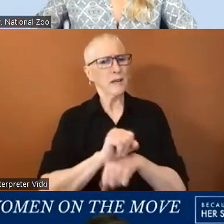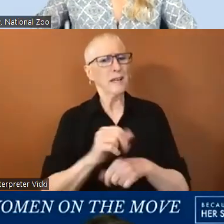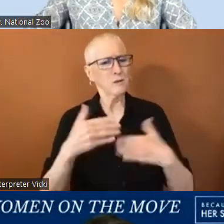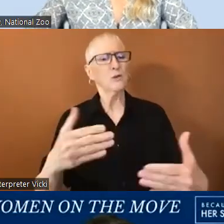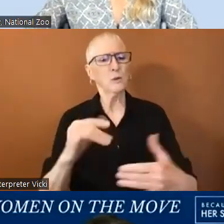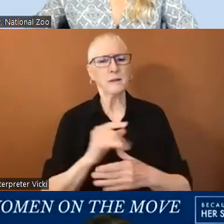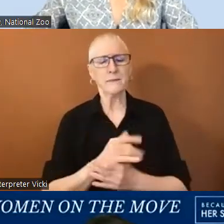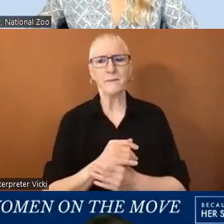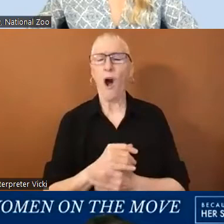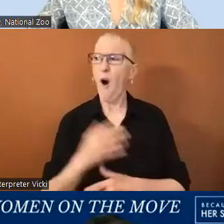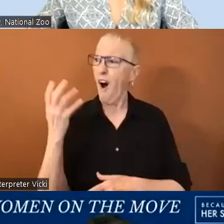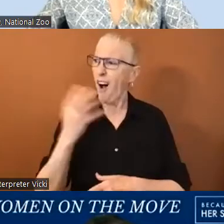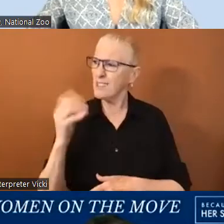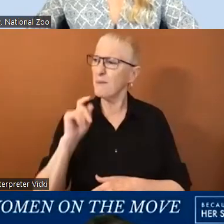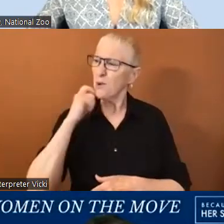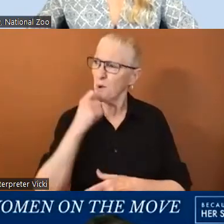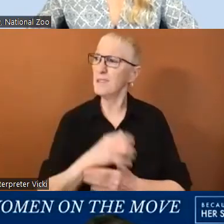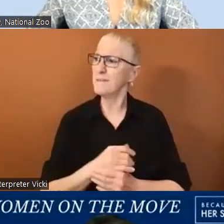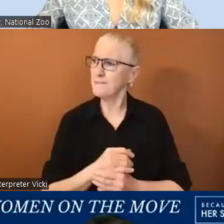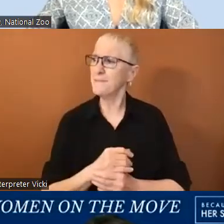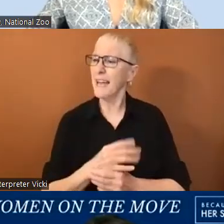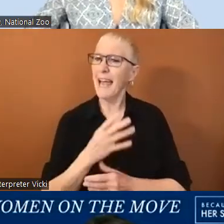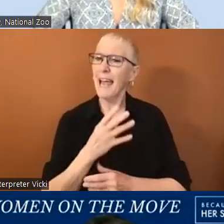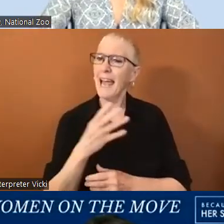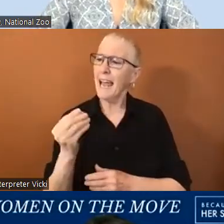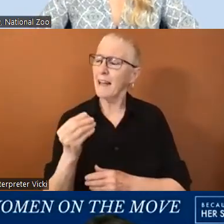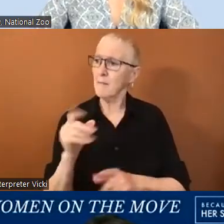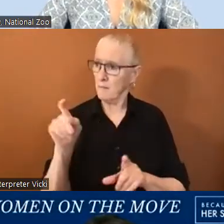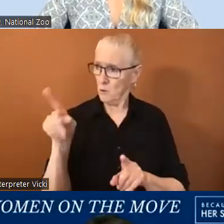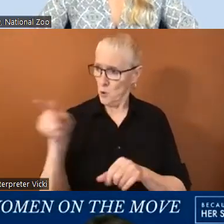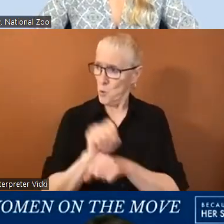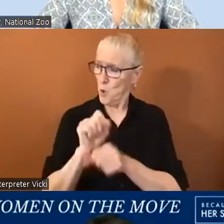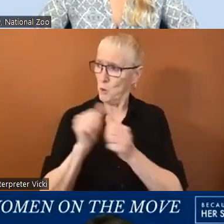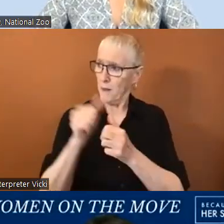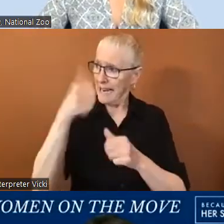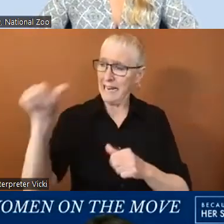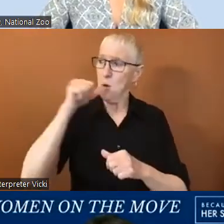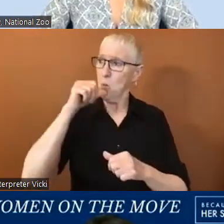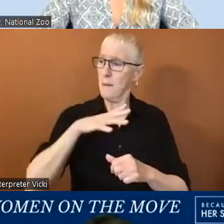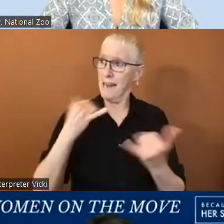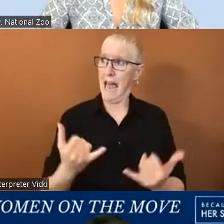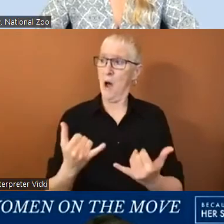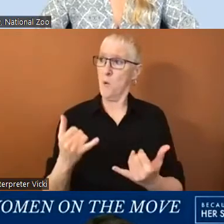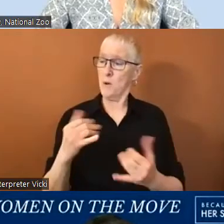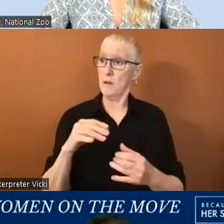Shelby: Awesome. That's really cool, and um, do you work with any women though now in your current job